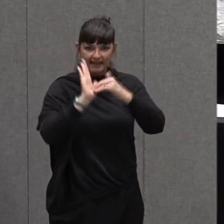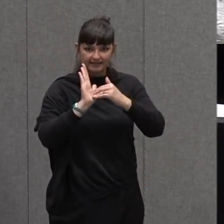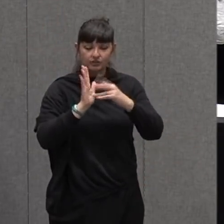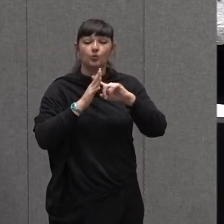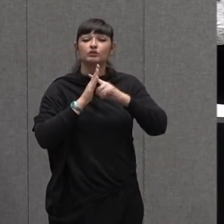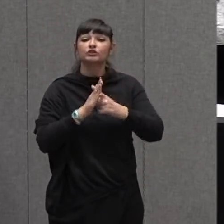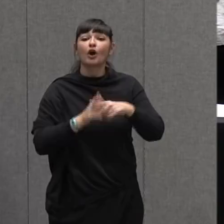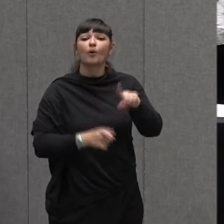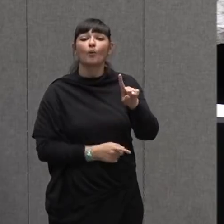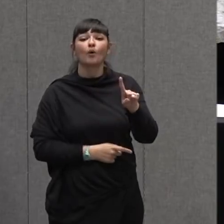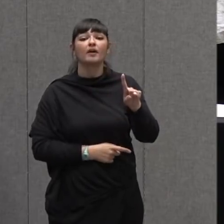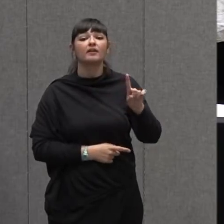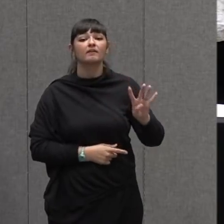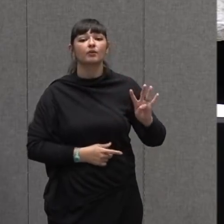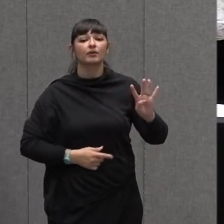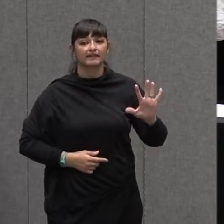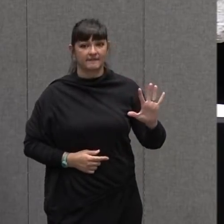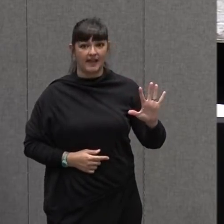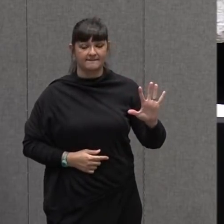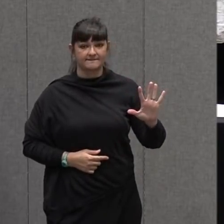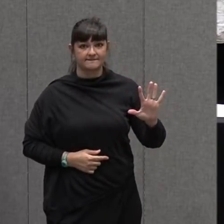All right? All right, here we go.